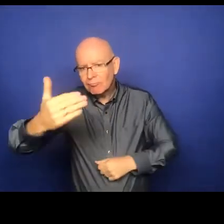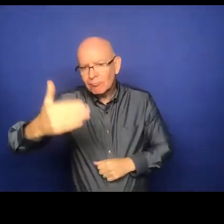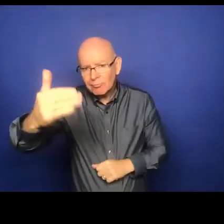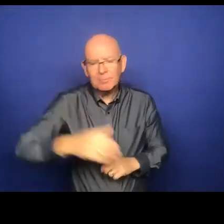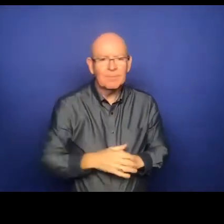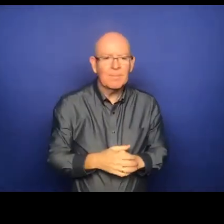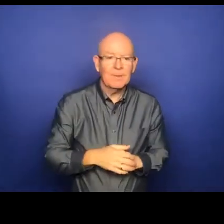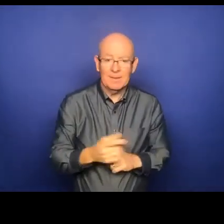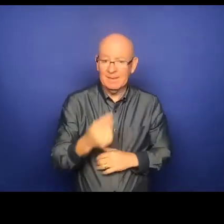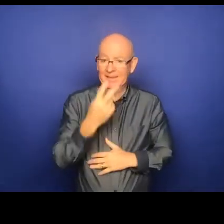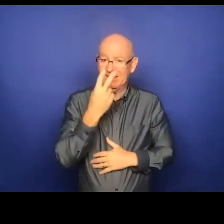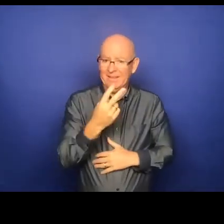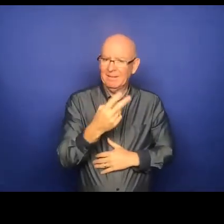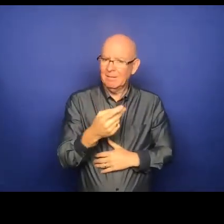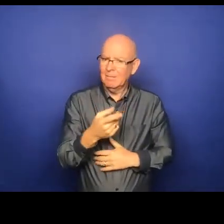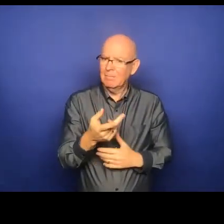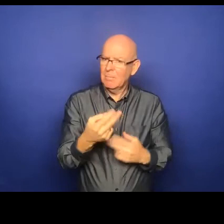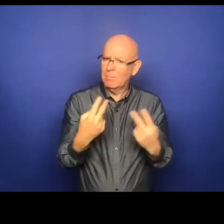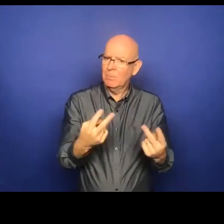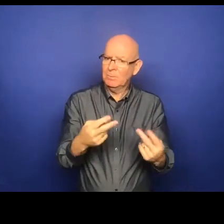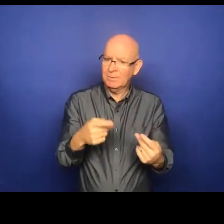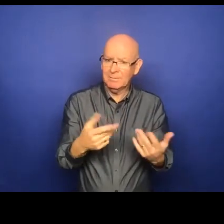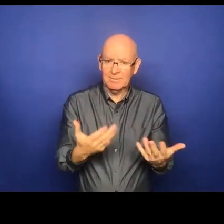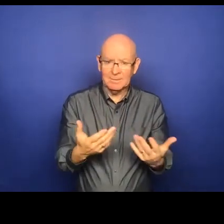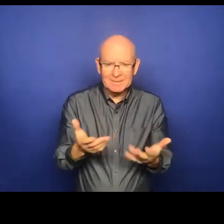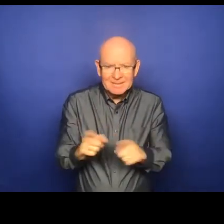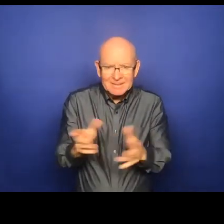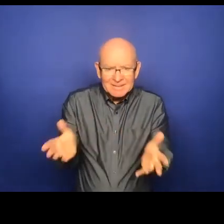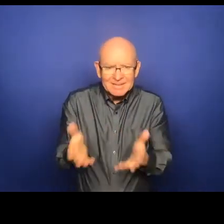s since the adoption of CRPD to enact and address